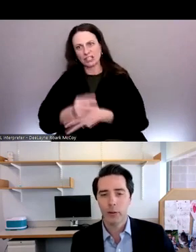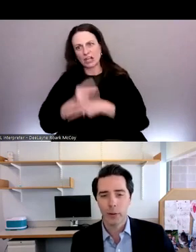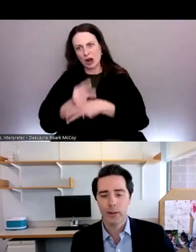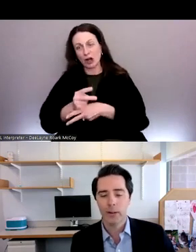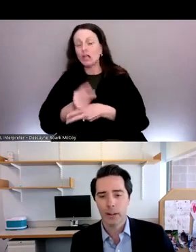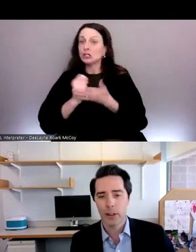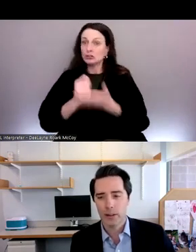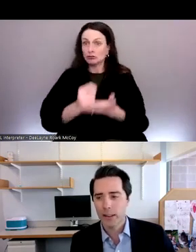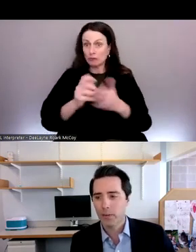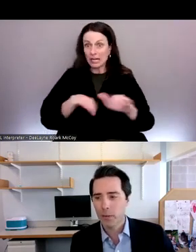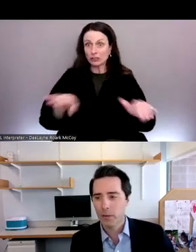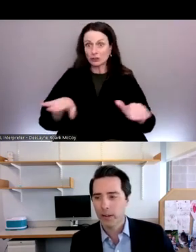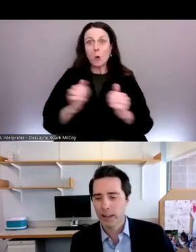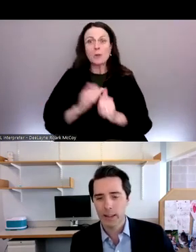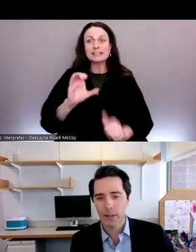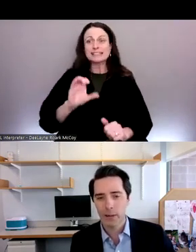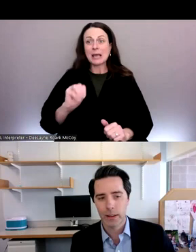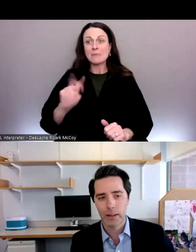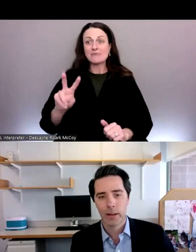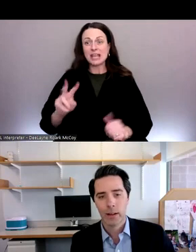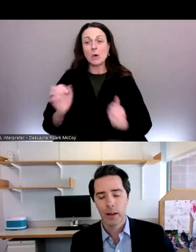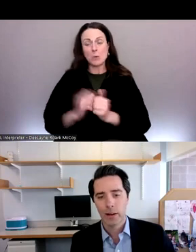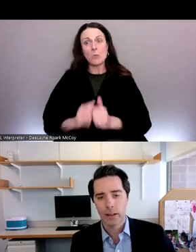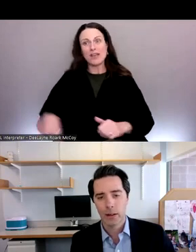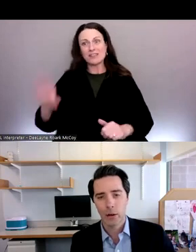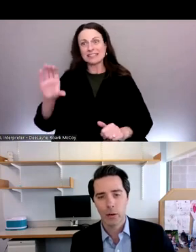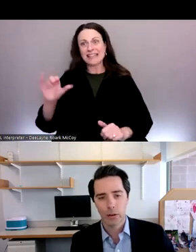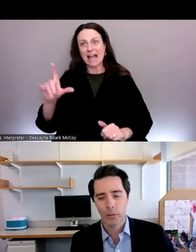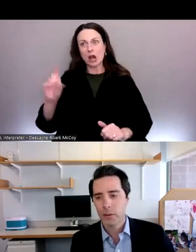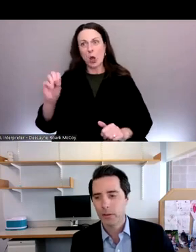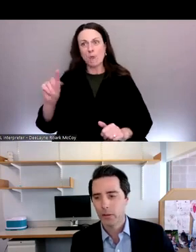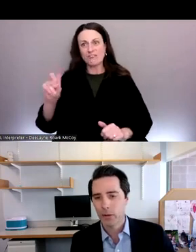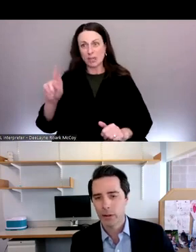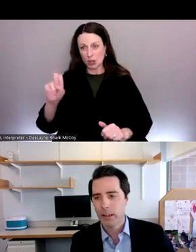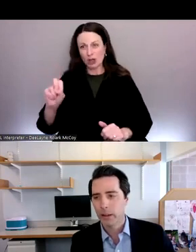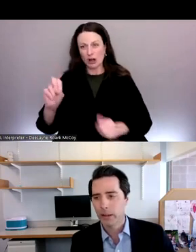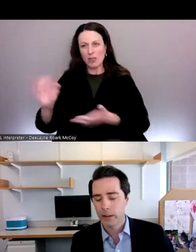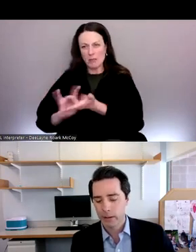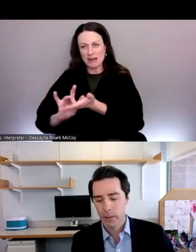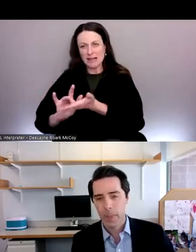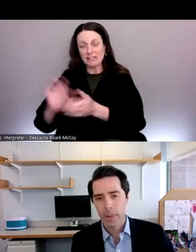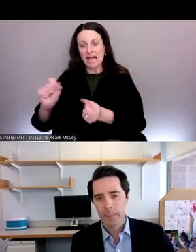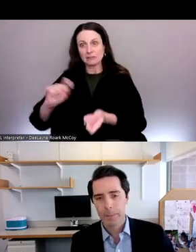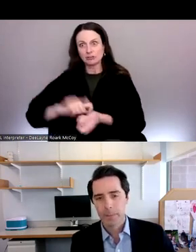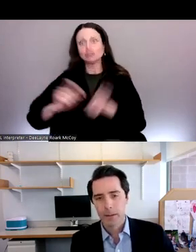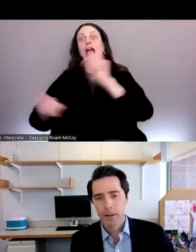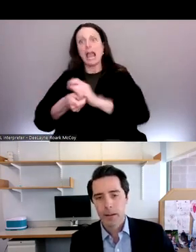children with congenital CMP with valgan cyclovirkin slow or sometimes even